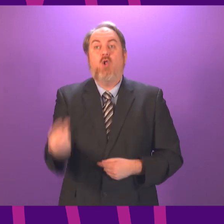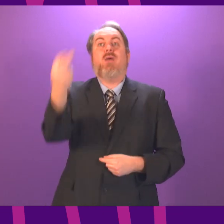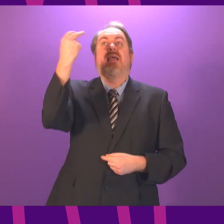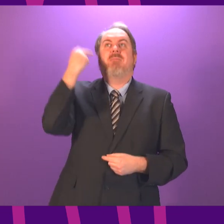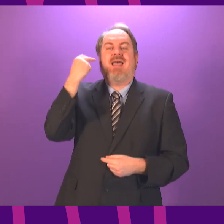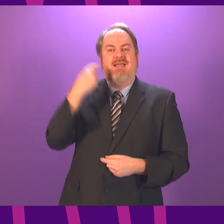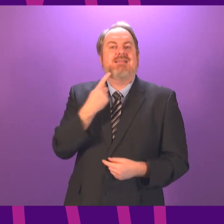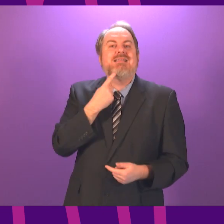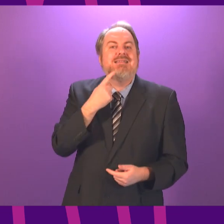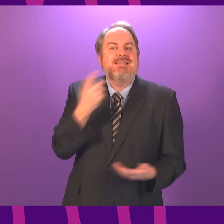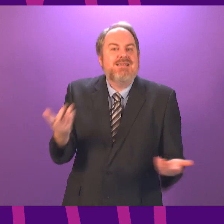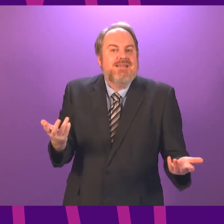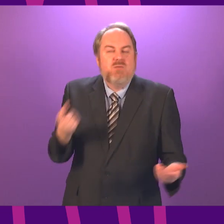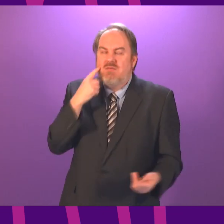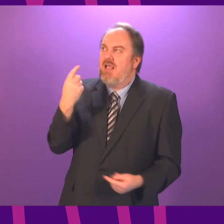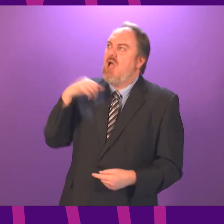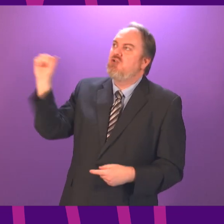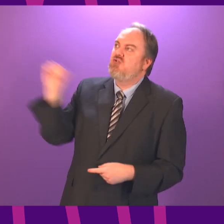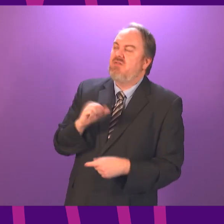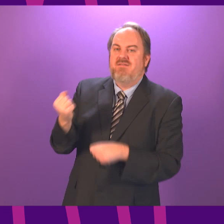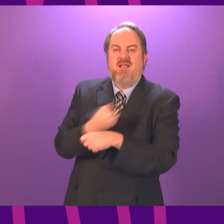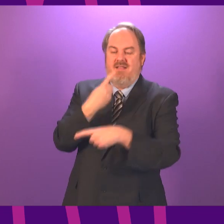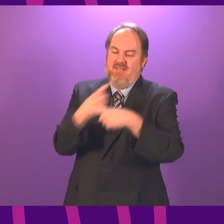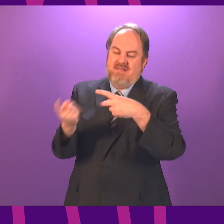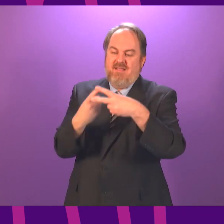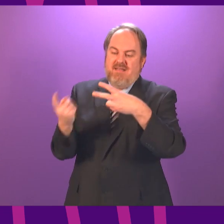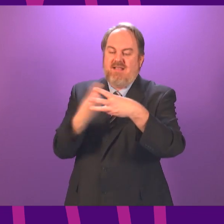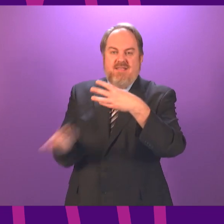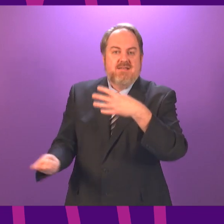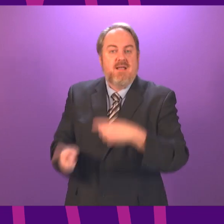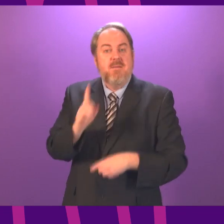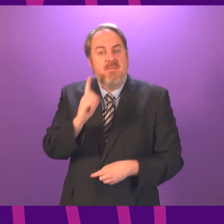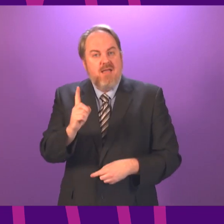have then the knowledge that we have now about the nature of the pandemic that we are dealing